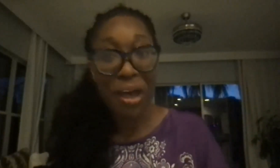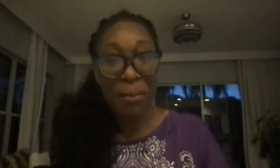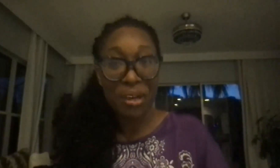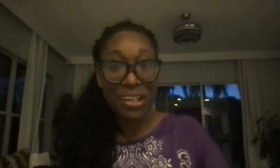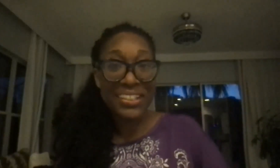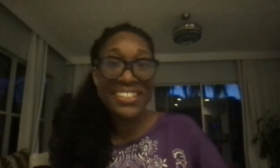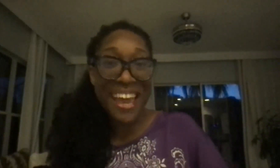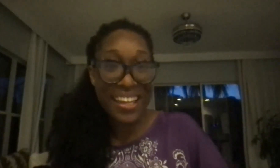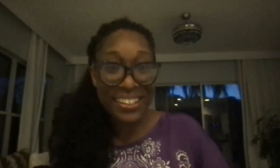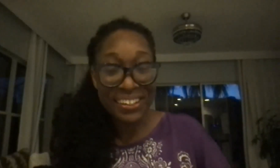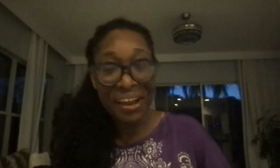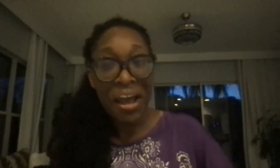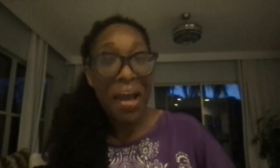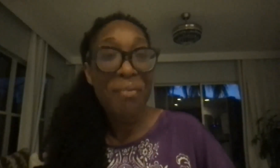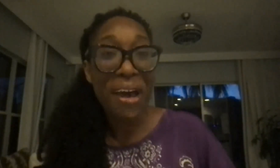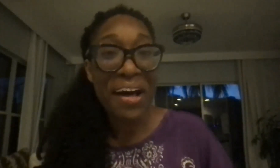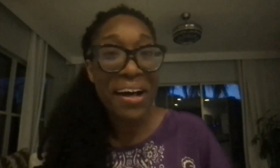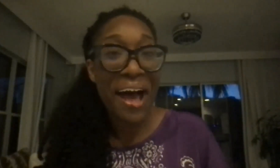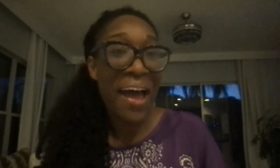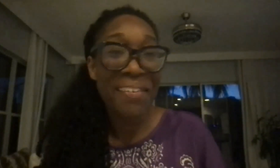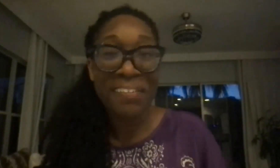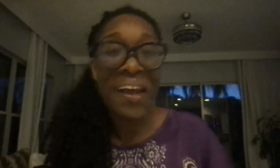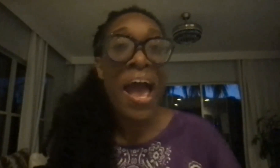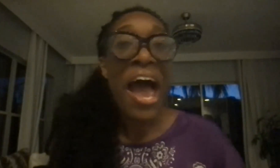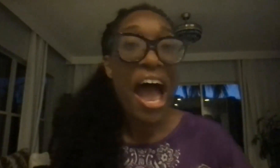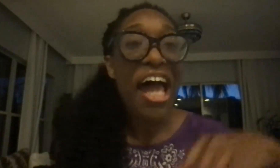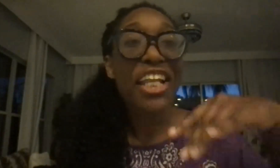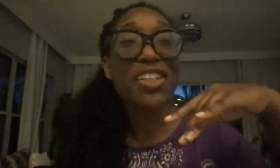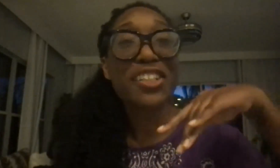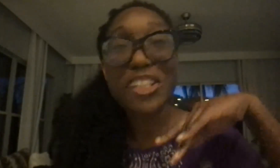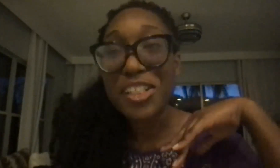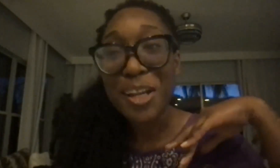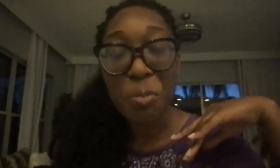I do social media marketing. My disability, I have CP.